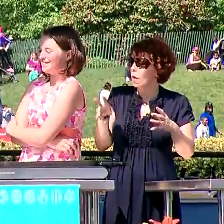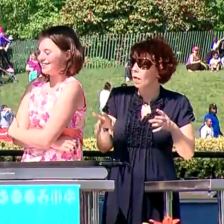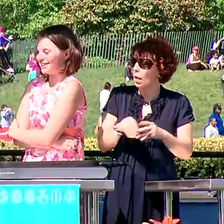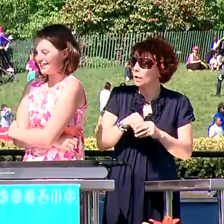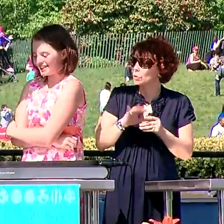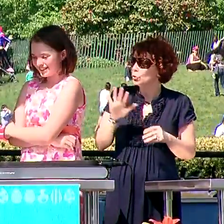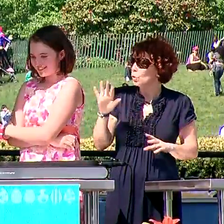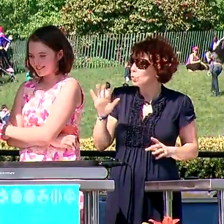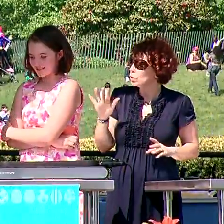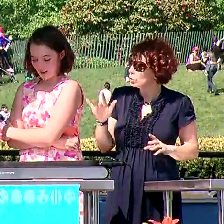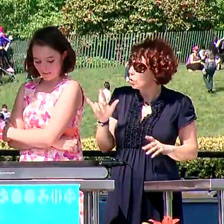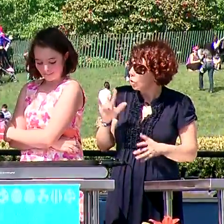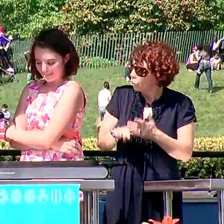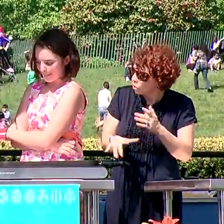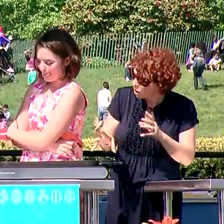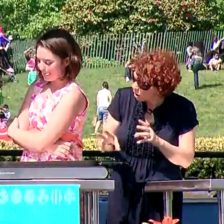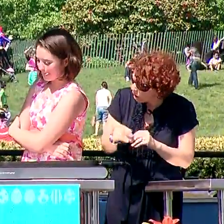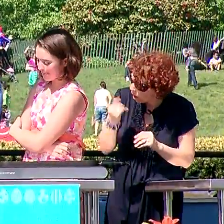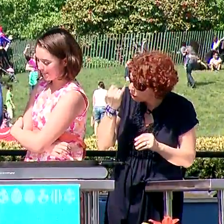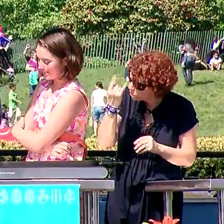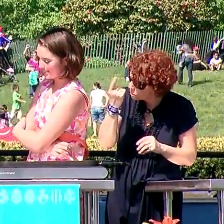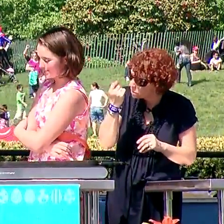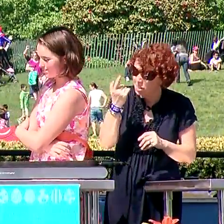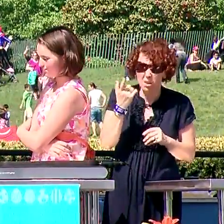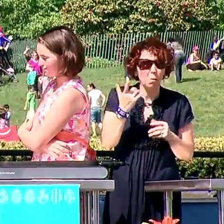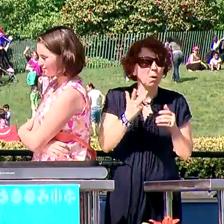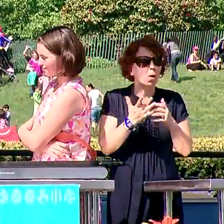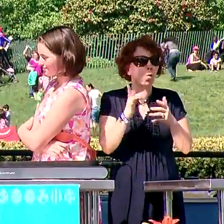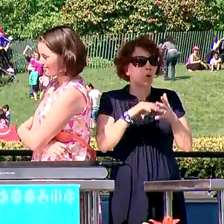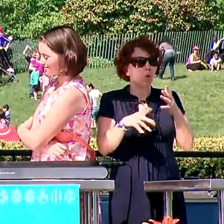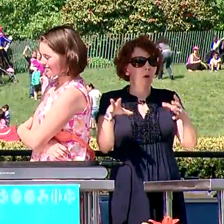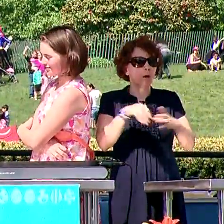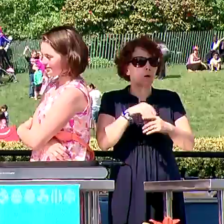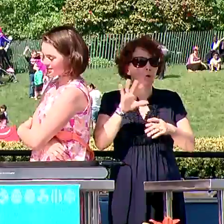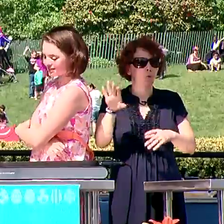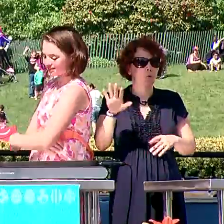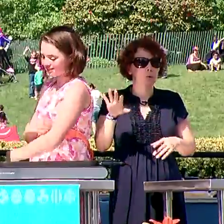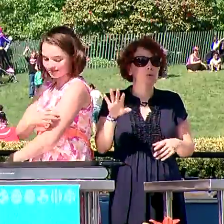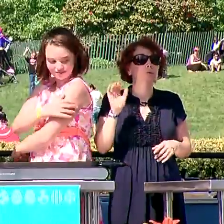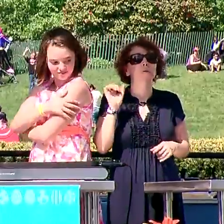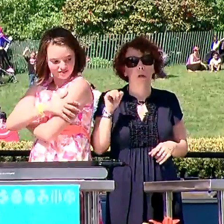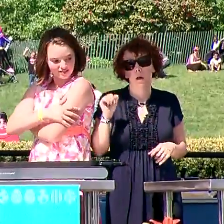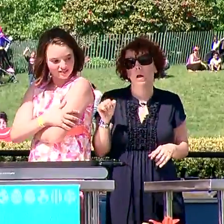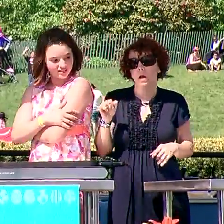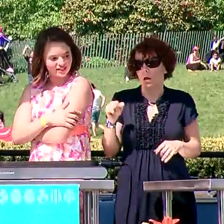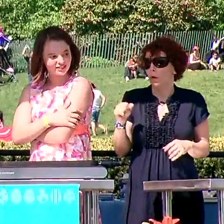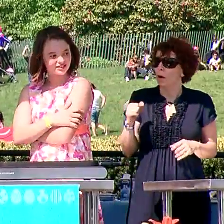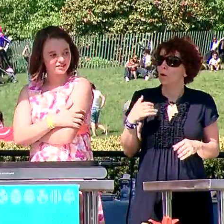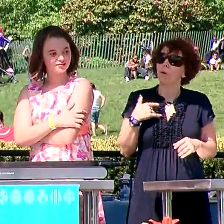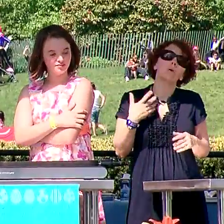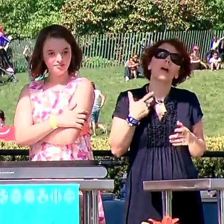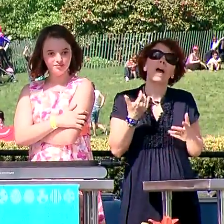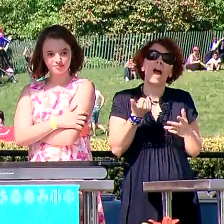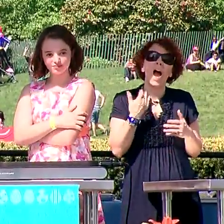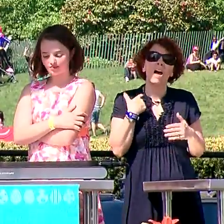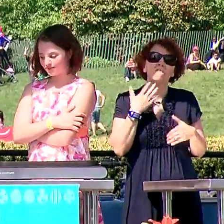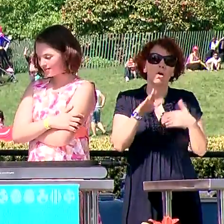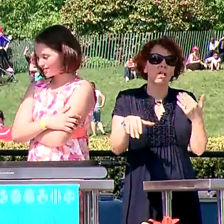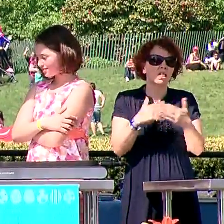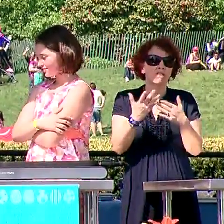Are you getting ideas about what you're going to put in yours? You're getting ideas? Okay. So we have all of this here, you're going to stir that up,